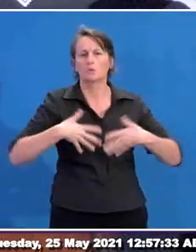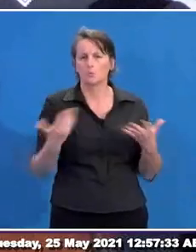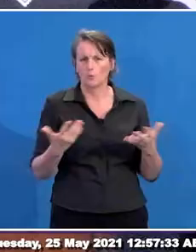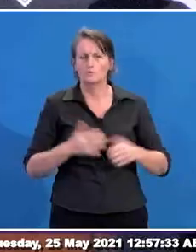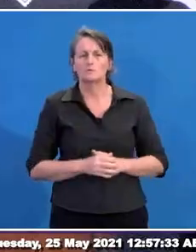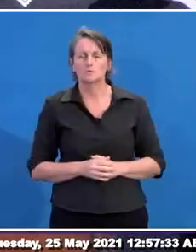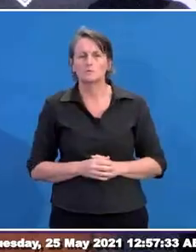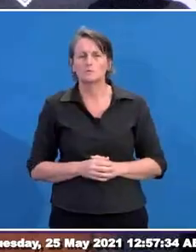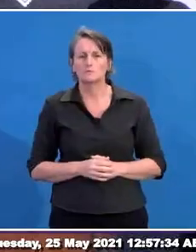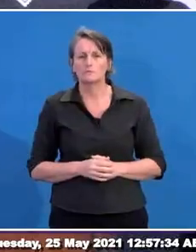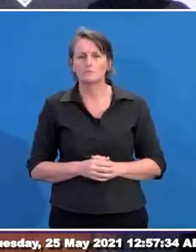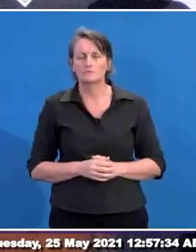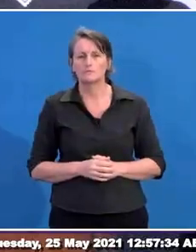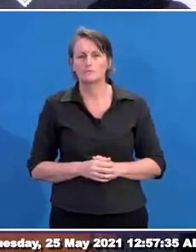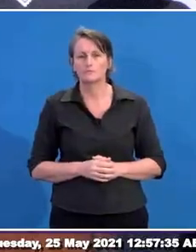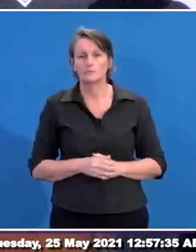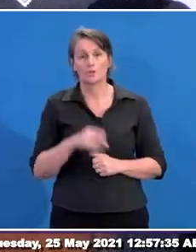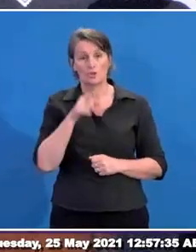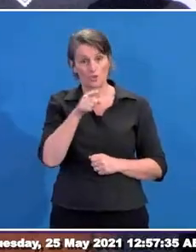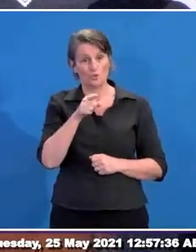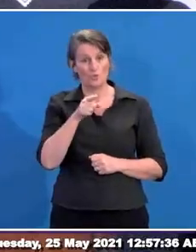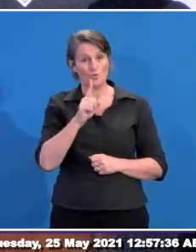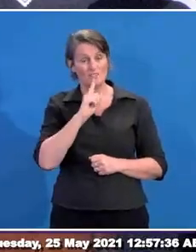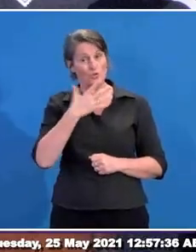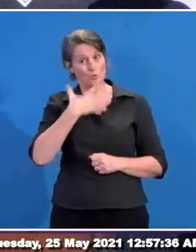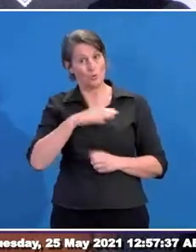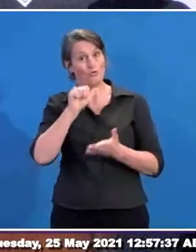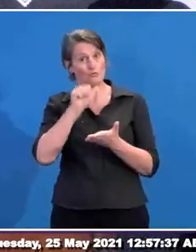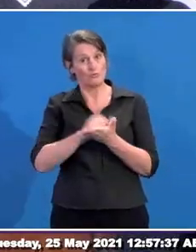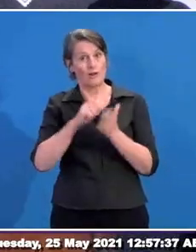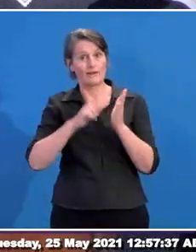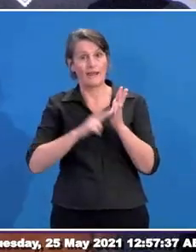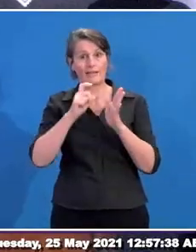to have the right NDIS support coordinators.